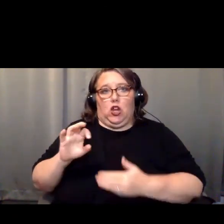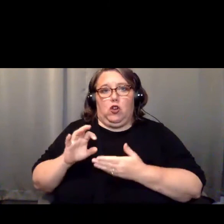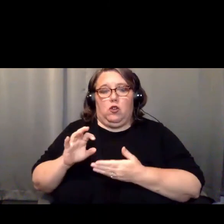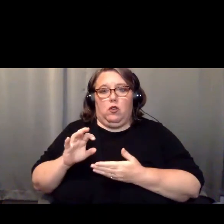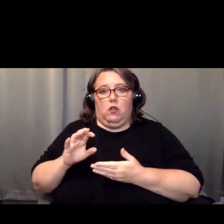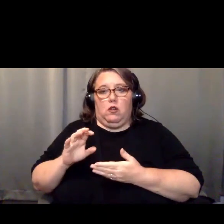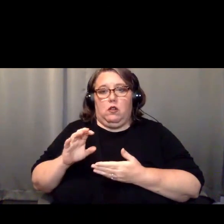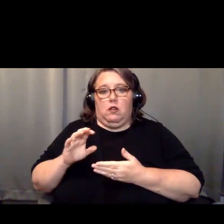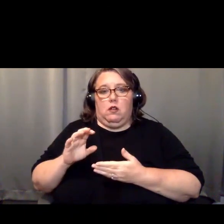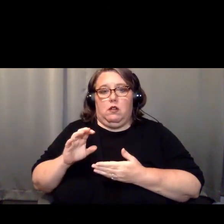in a year or two.